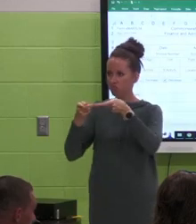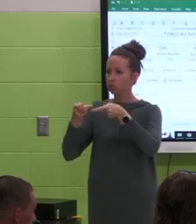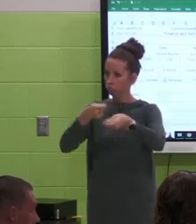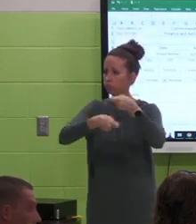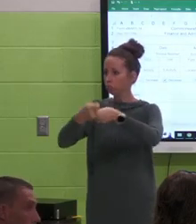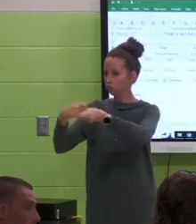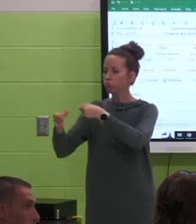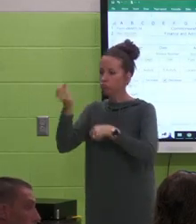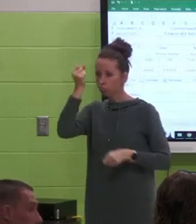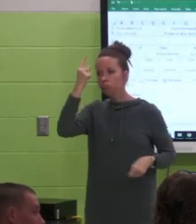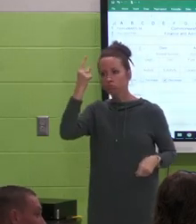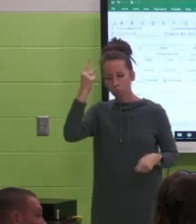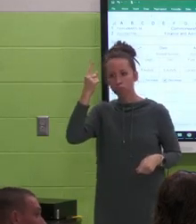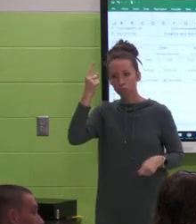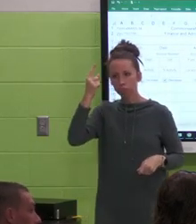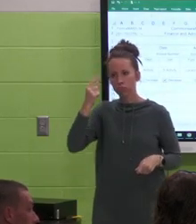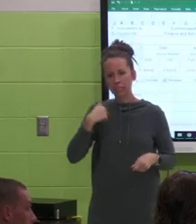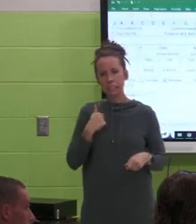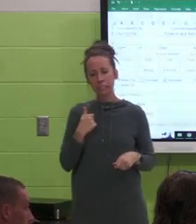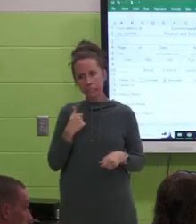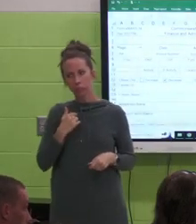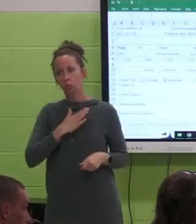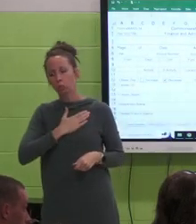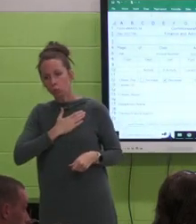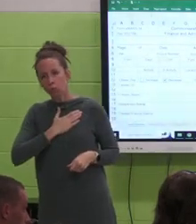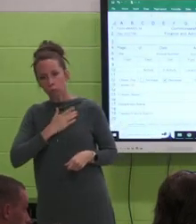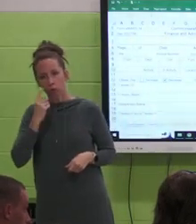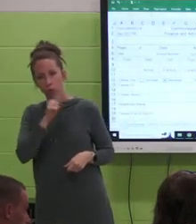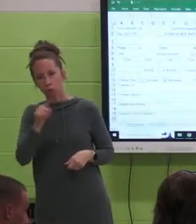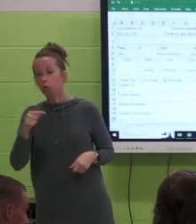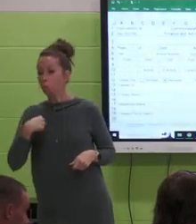completely understand that and I sympathize with you all we may turnover at the department as well